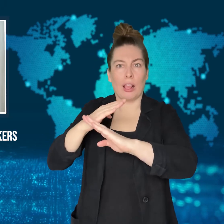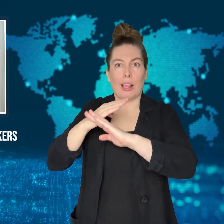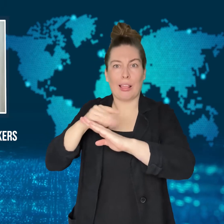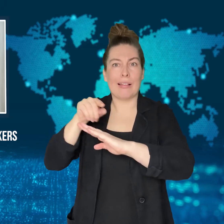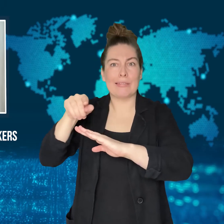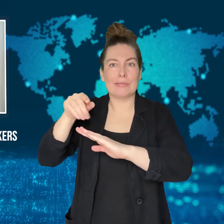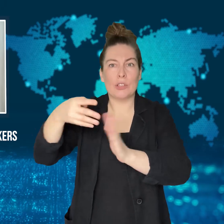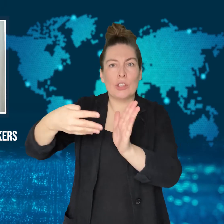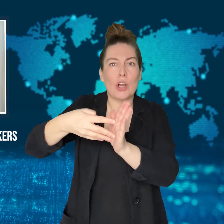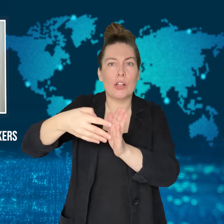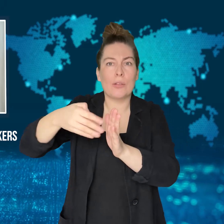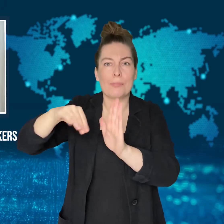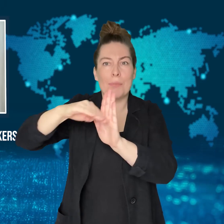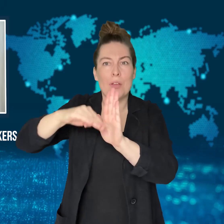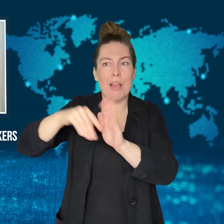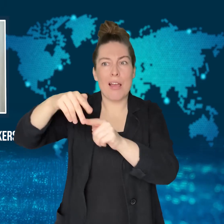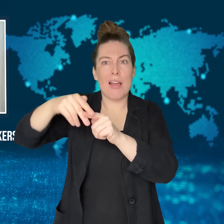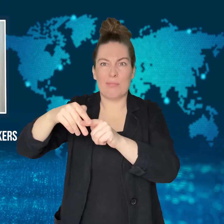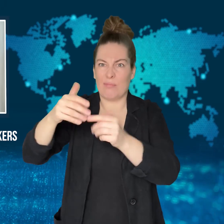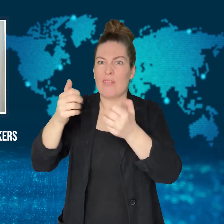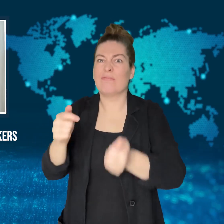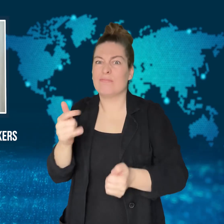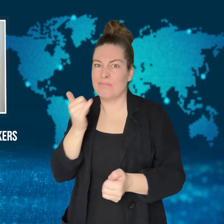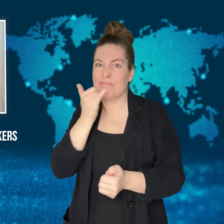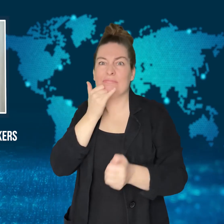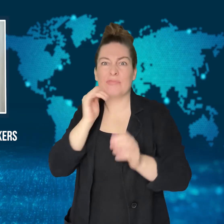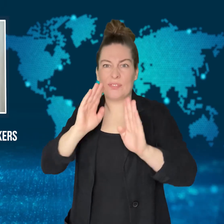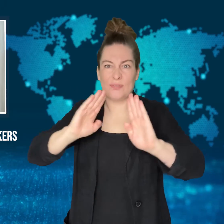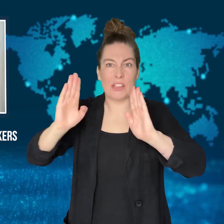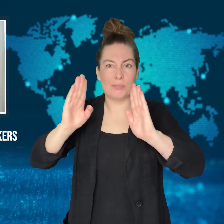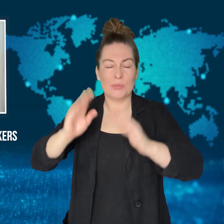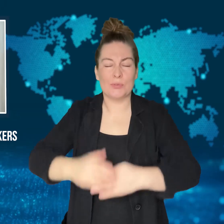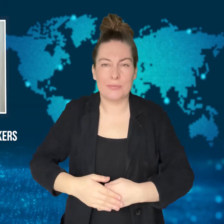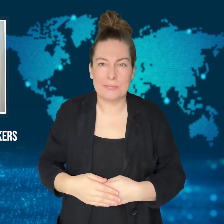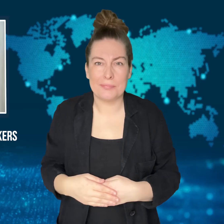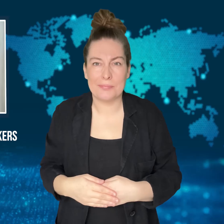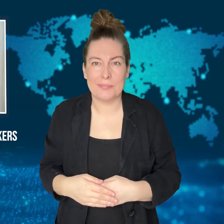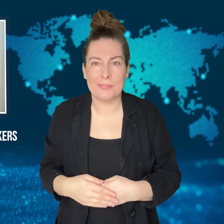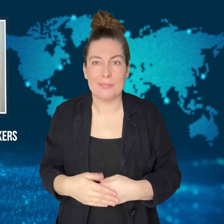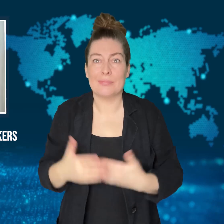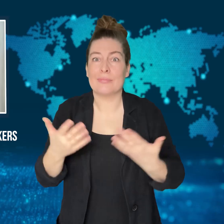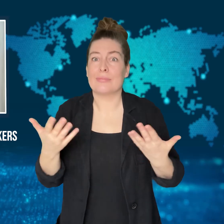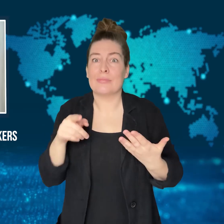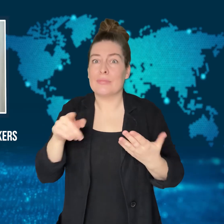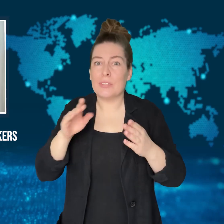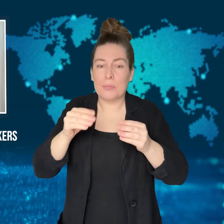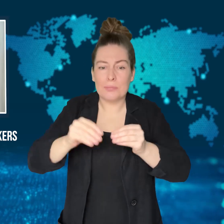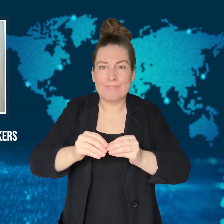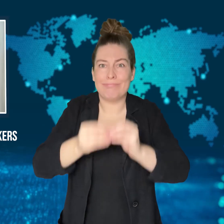in the way of free expression.